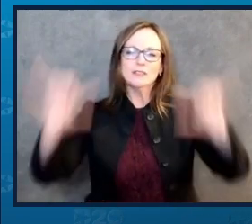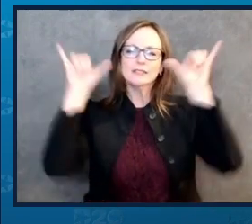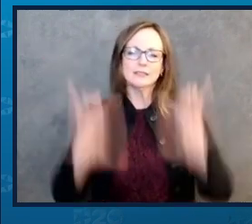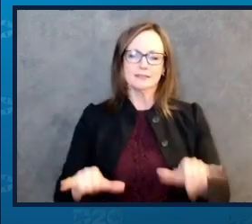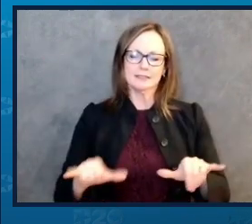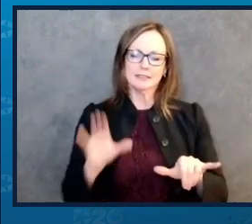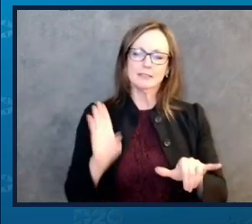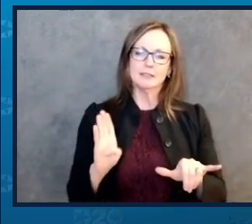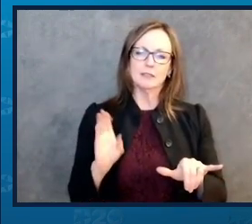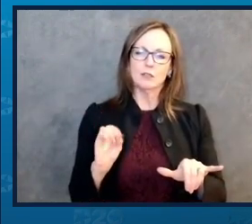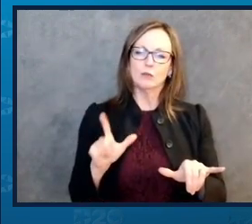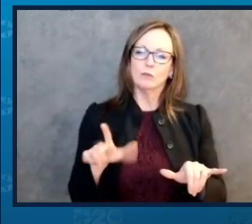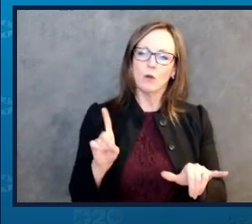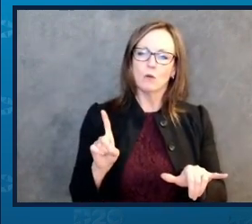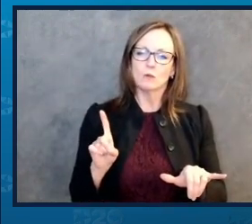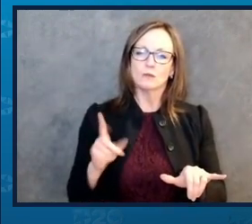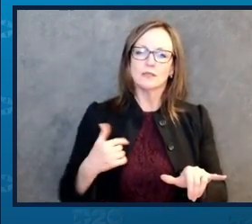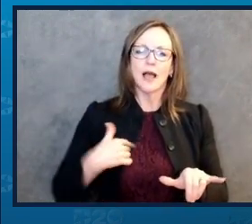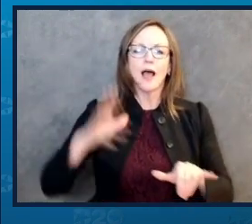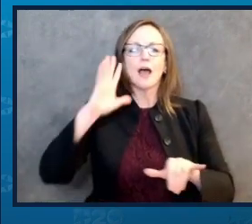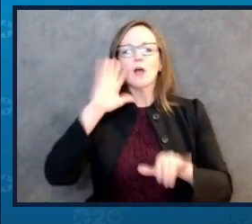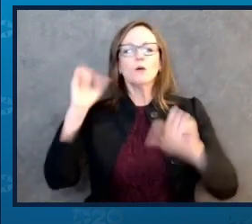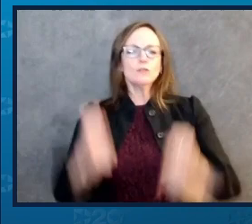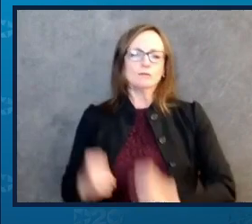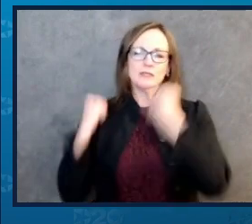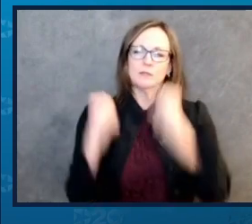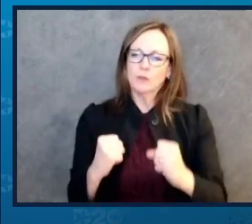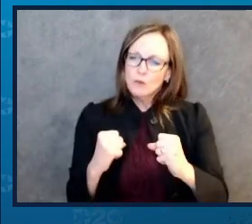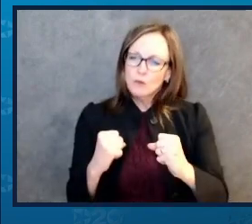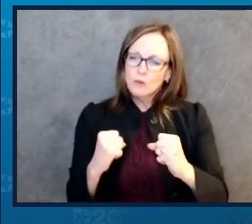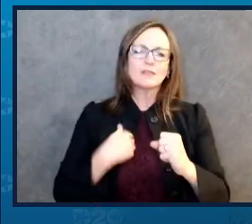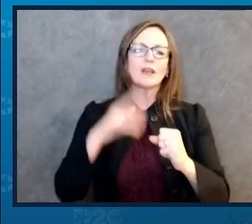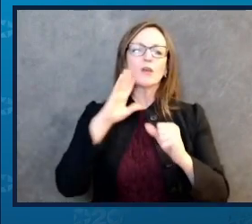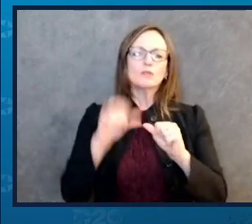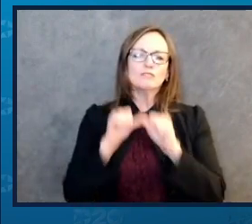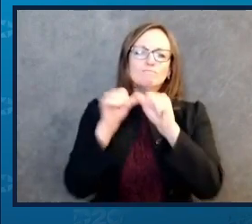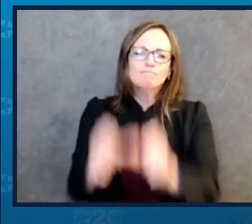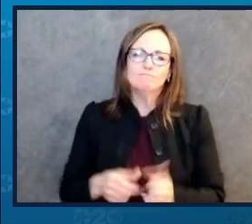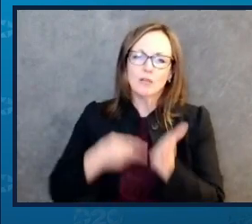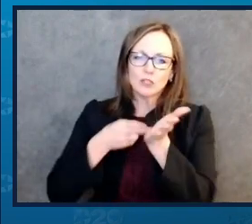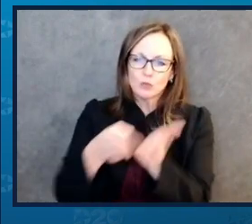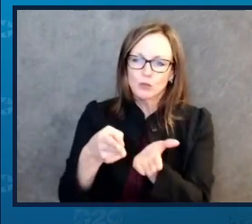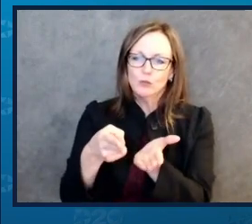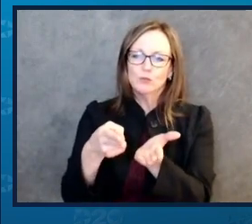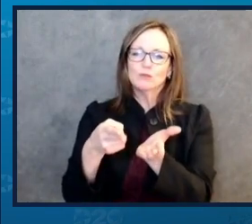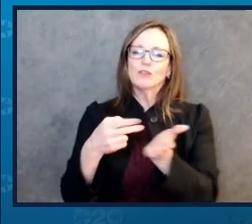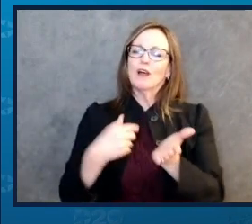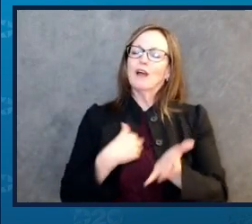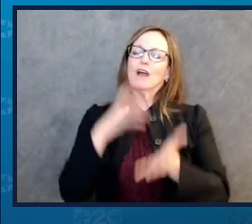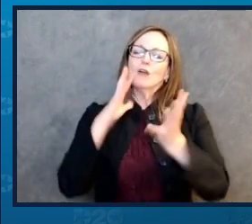WE WILL SPEAK TRUTHS AND WE WILL